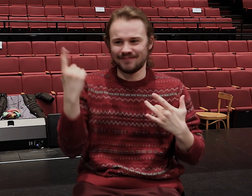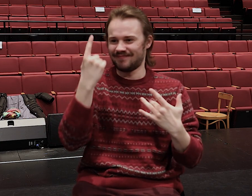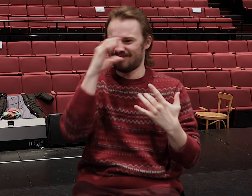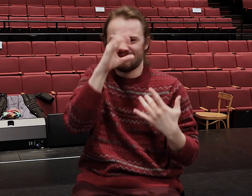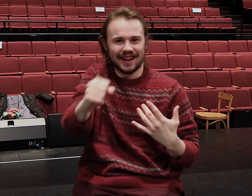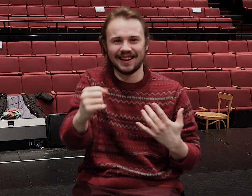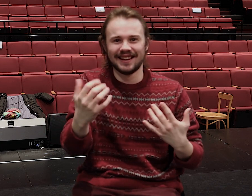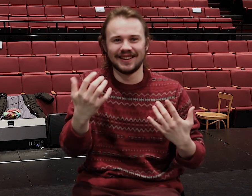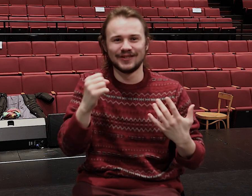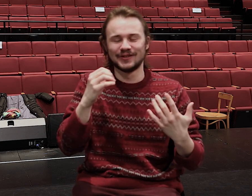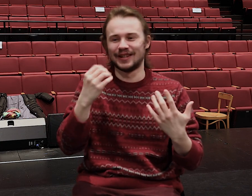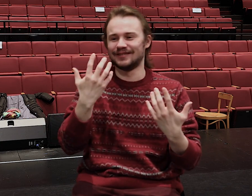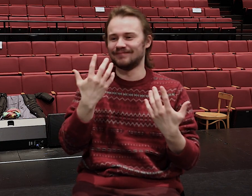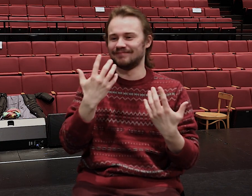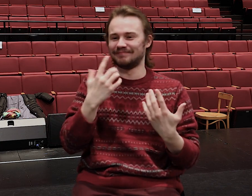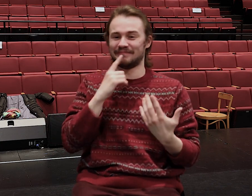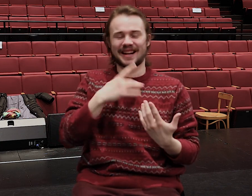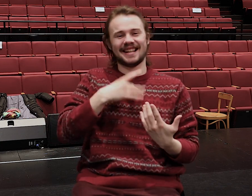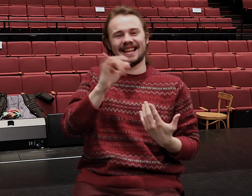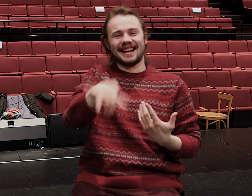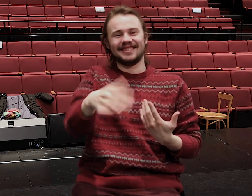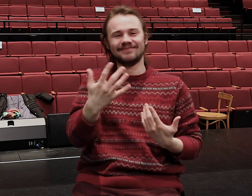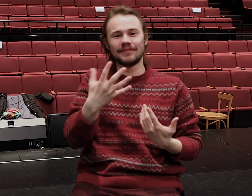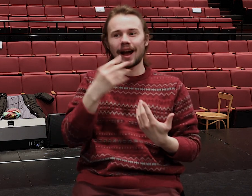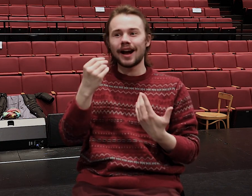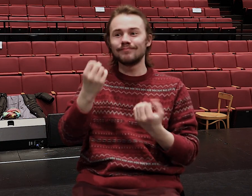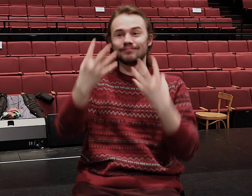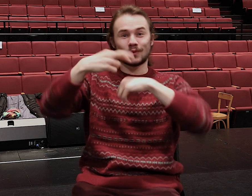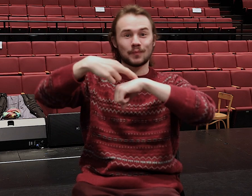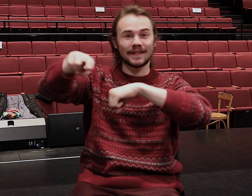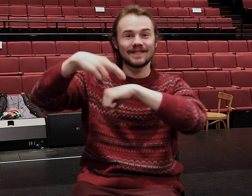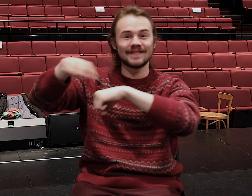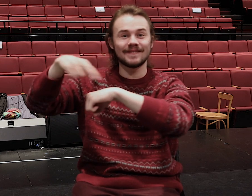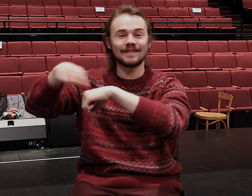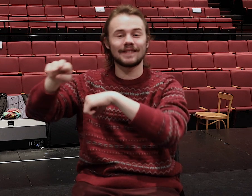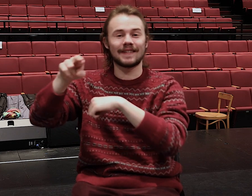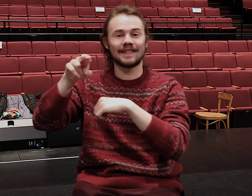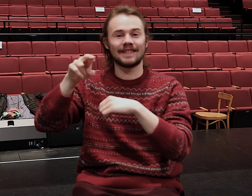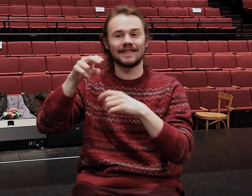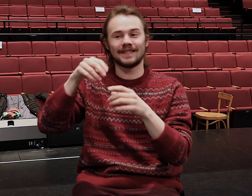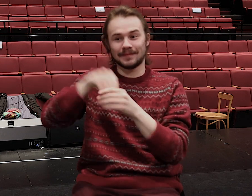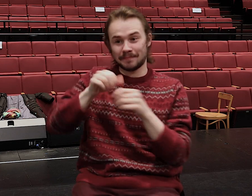but here it's something cool and something fascinating and I like that part.